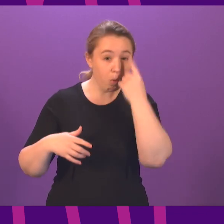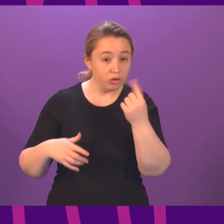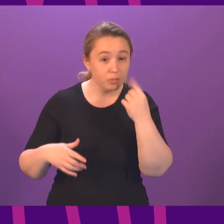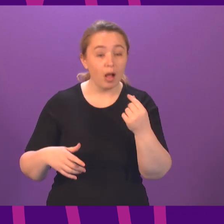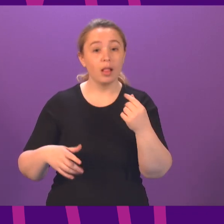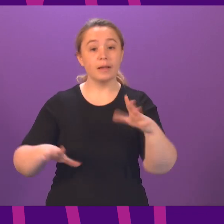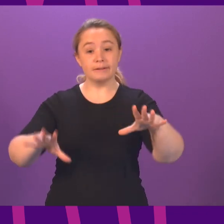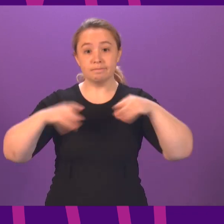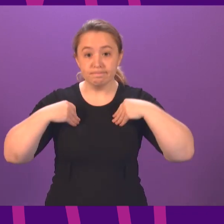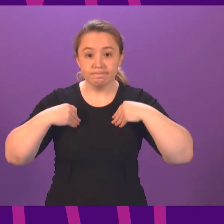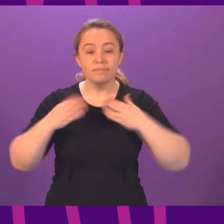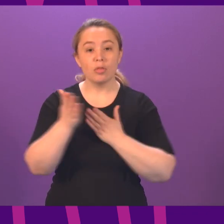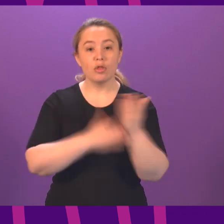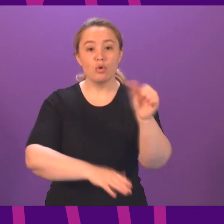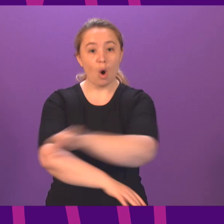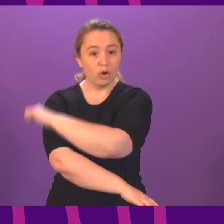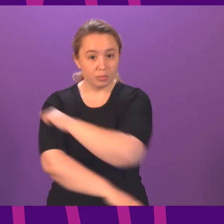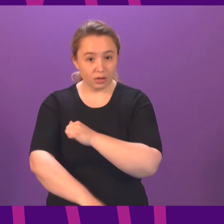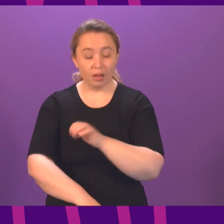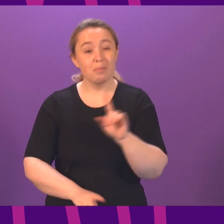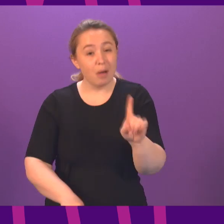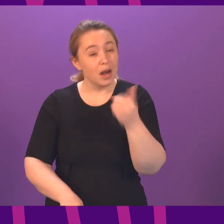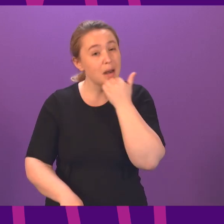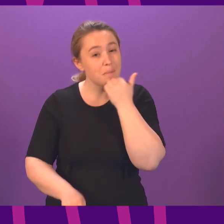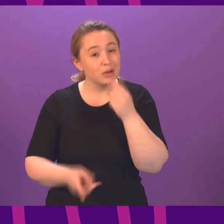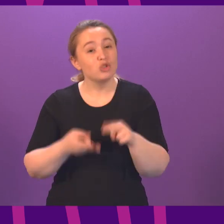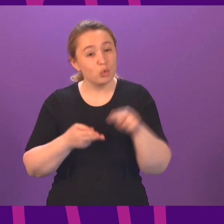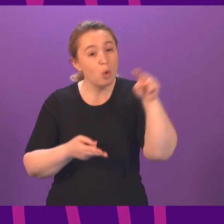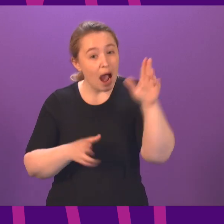hospital onset, although the proportion is still a little bit higher. What we find, and